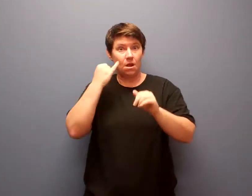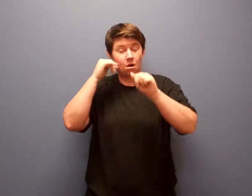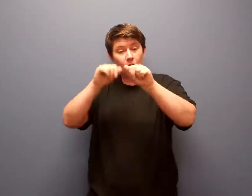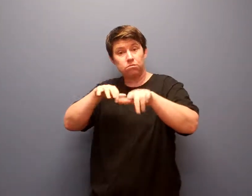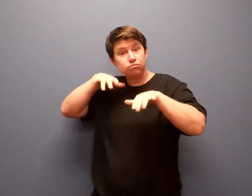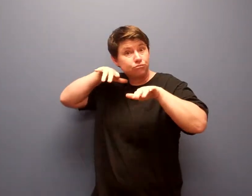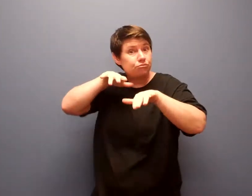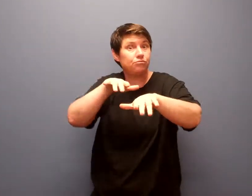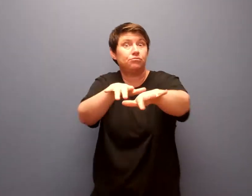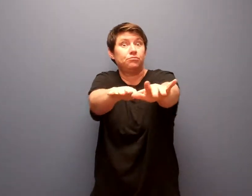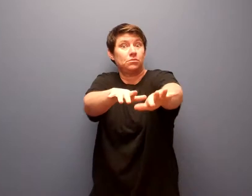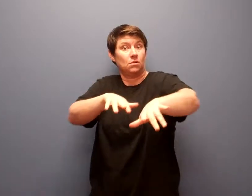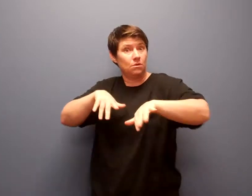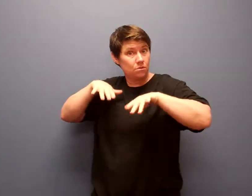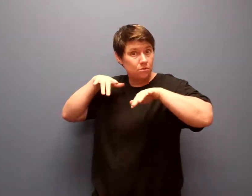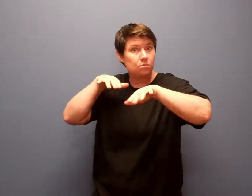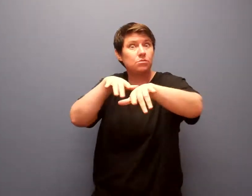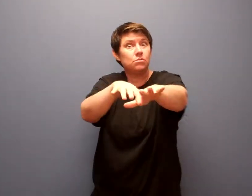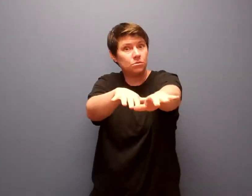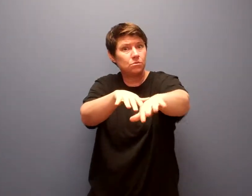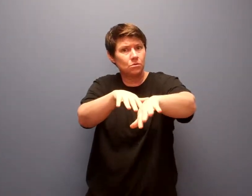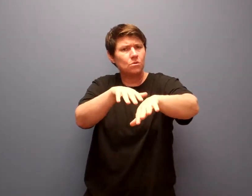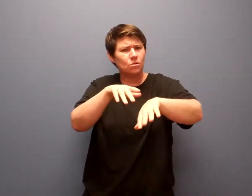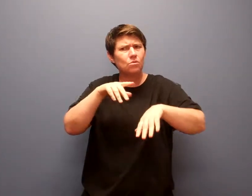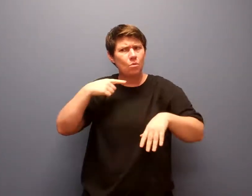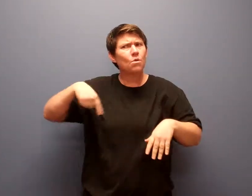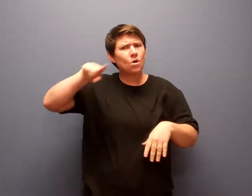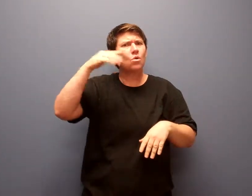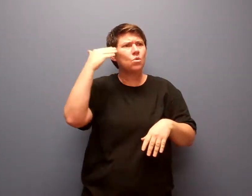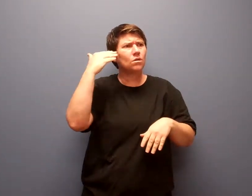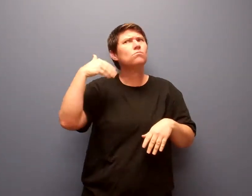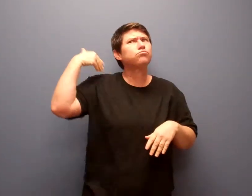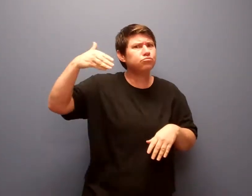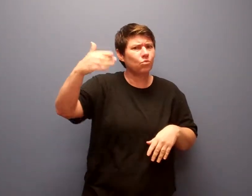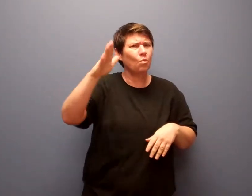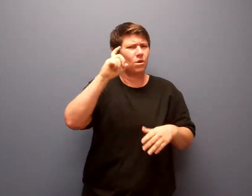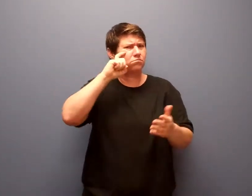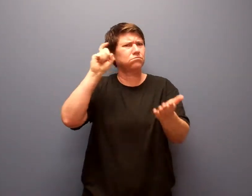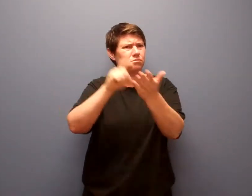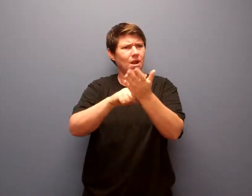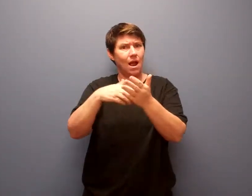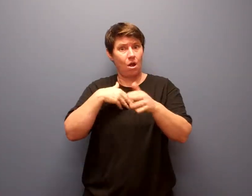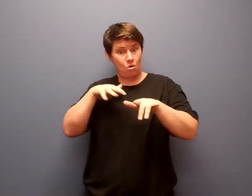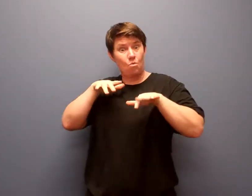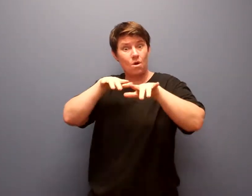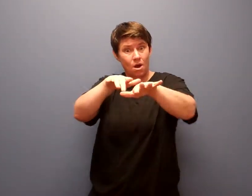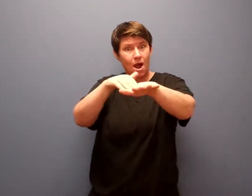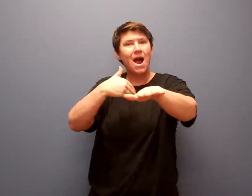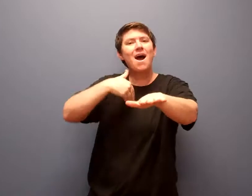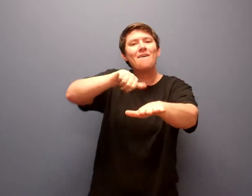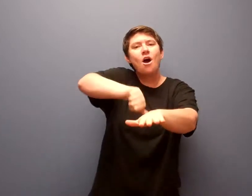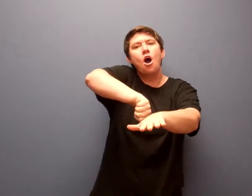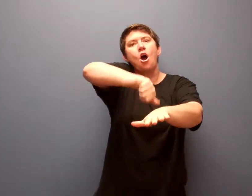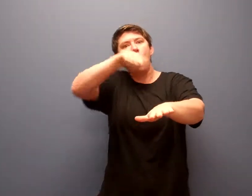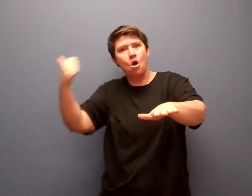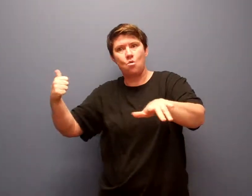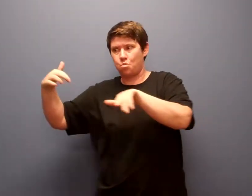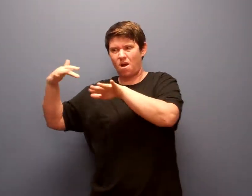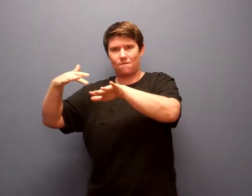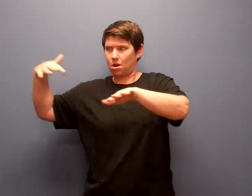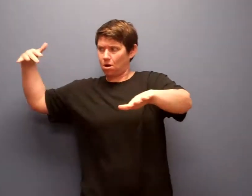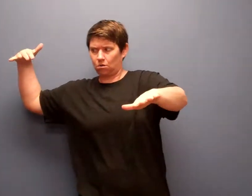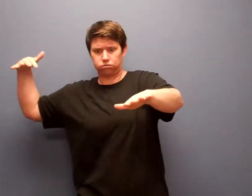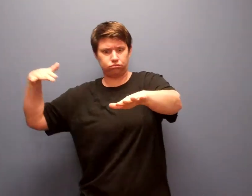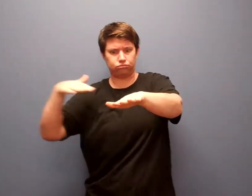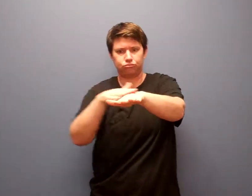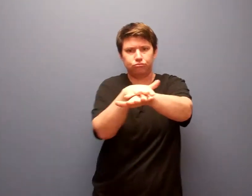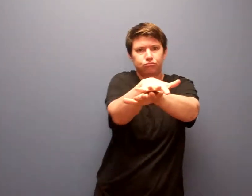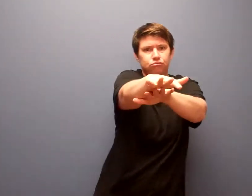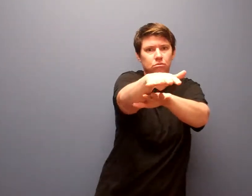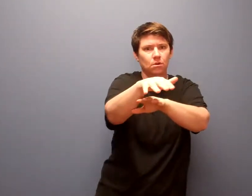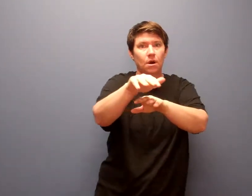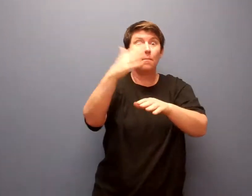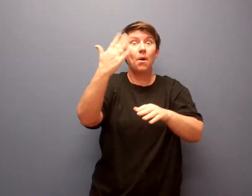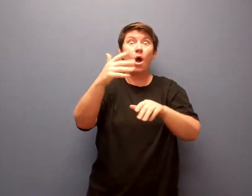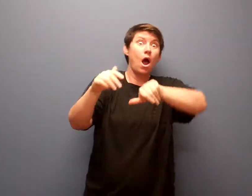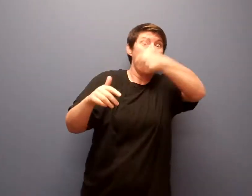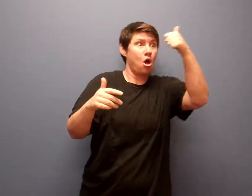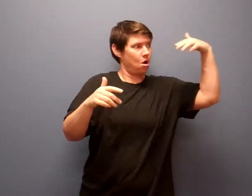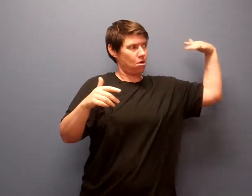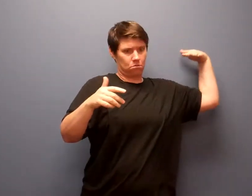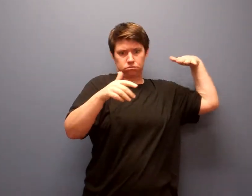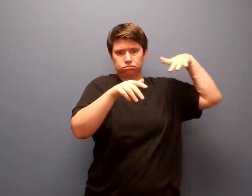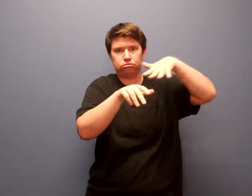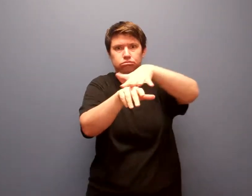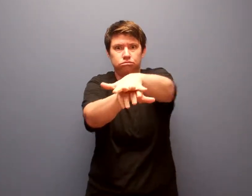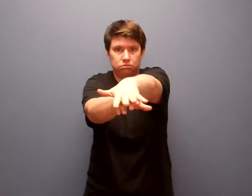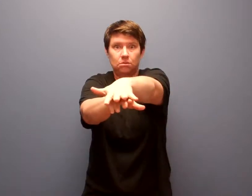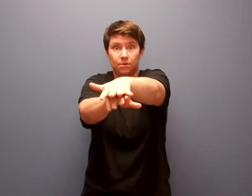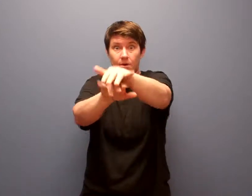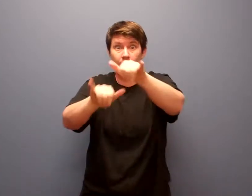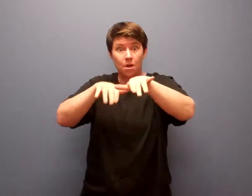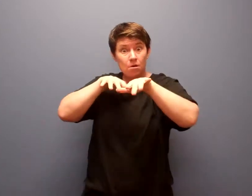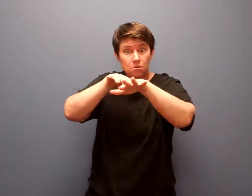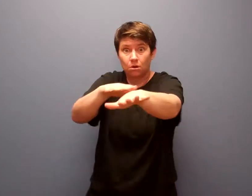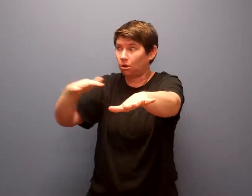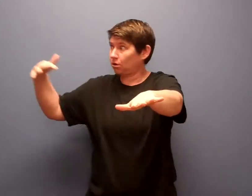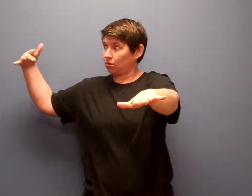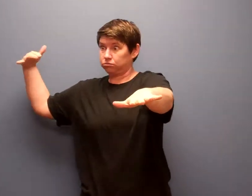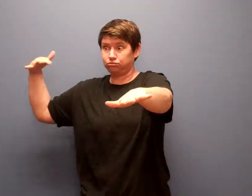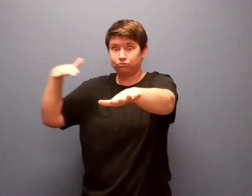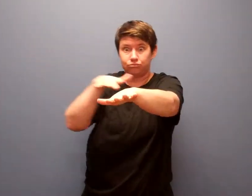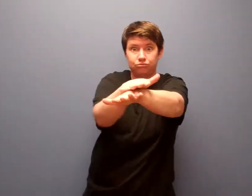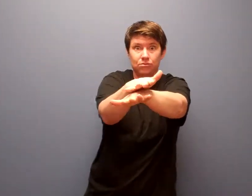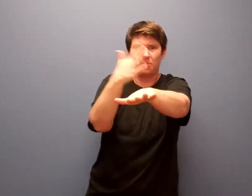Here is an example. You may have seen a rivers that has another river flowing into it.